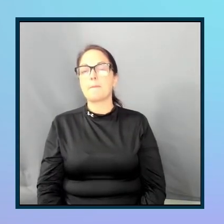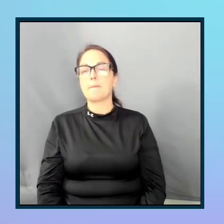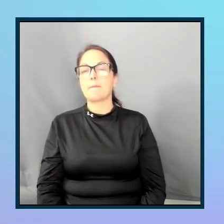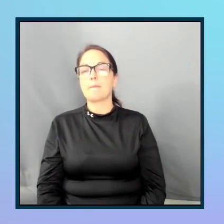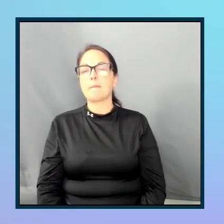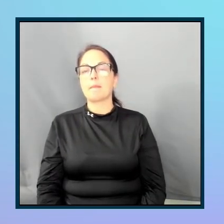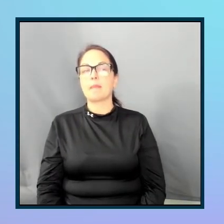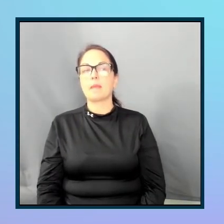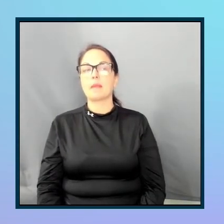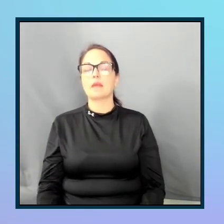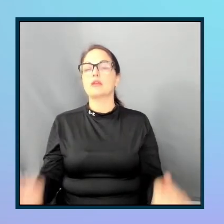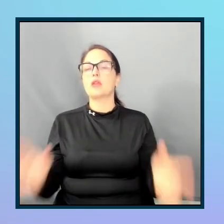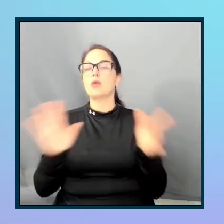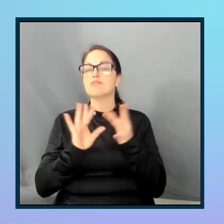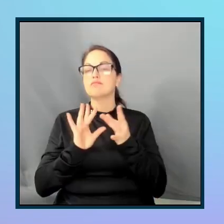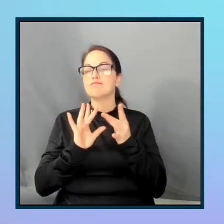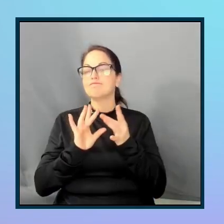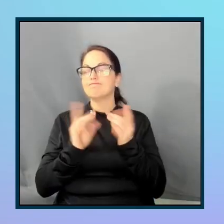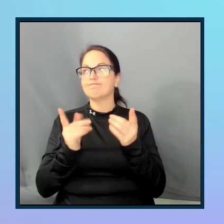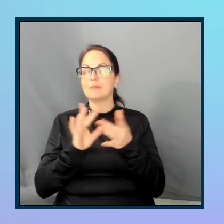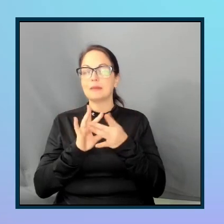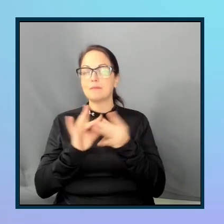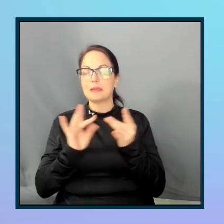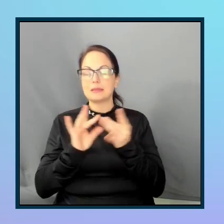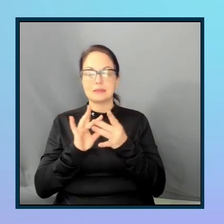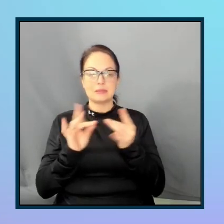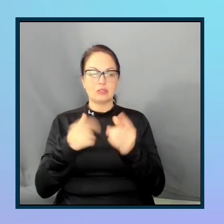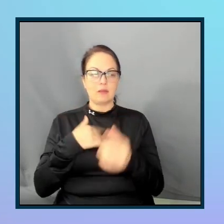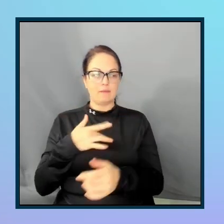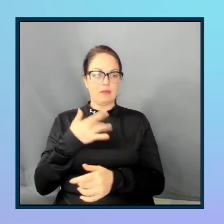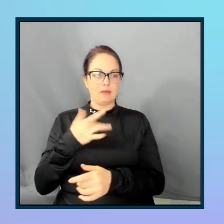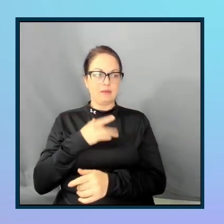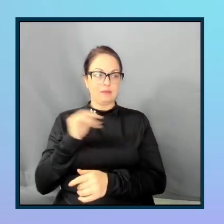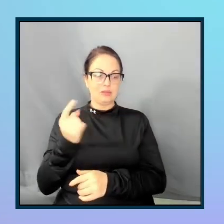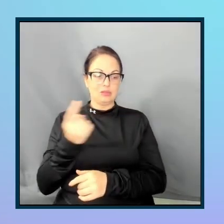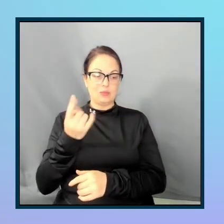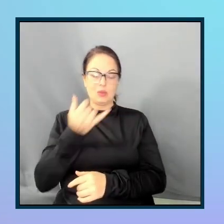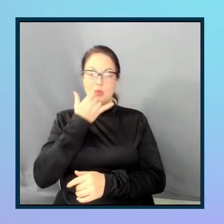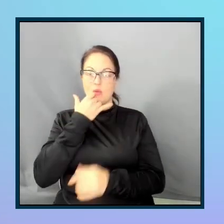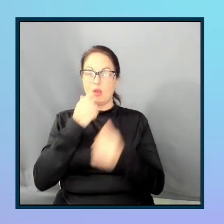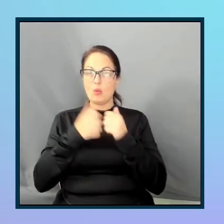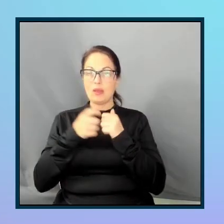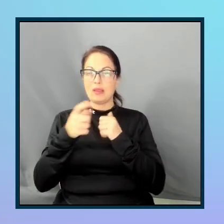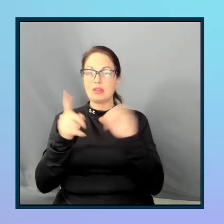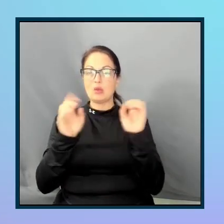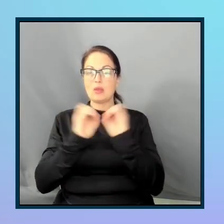the message was sent, that it's inevitable that something is wrong with you and there's nothing you can do about it. So that created a false belief in me